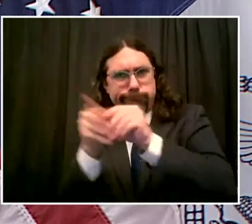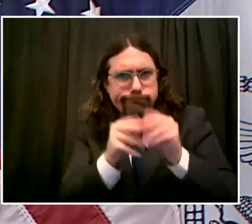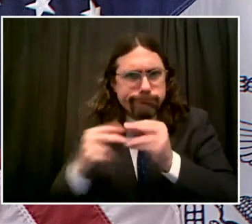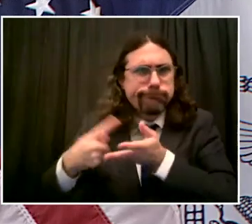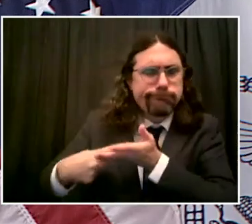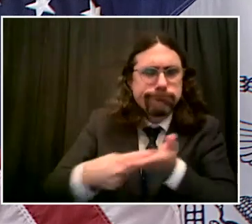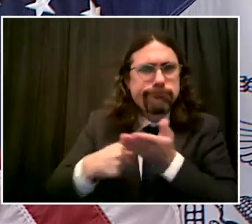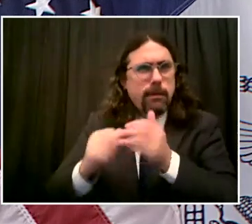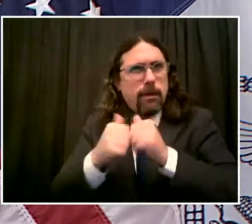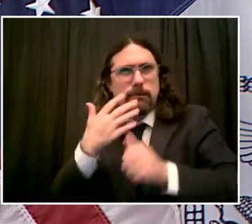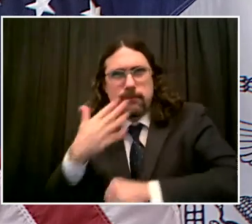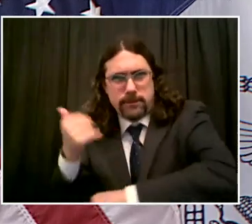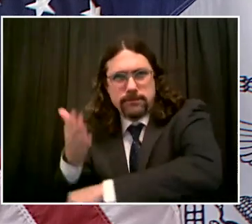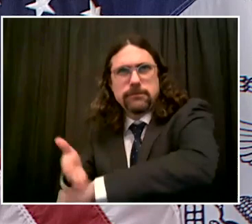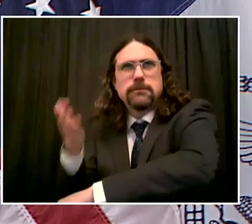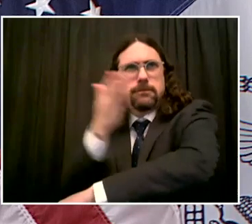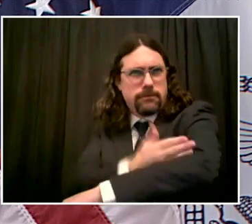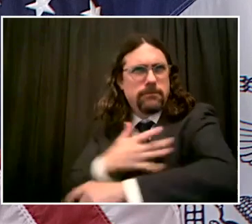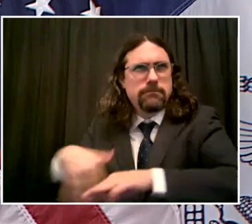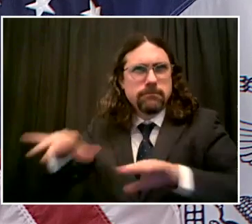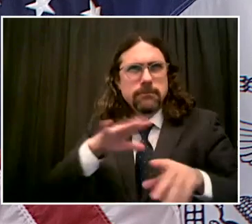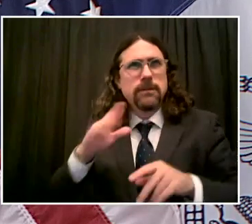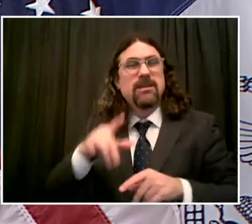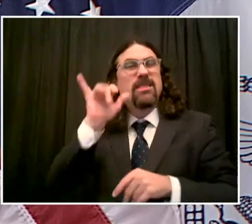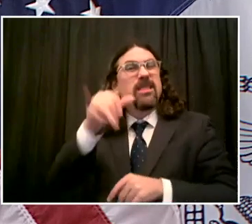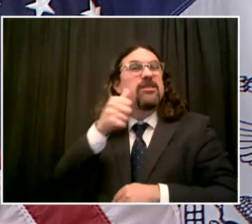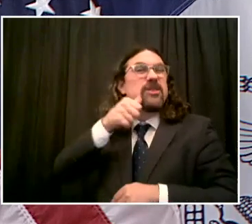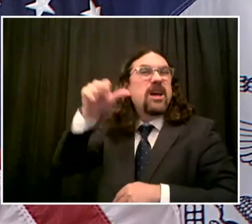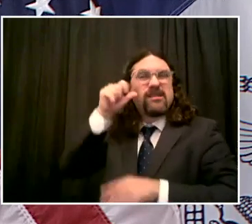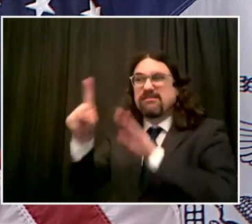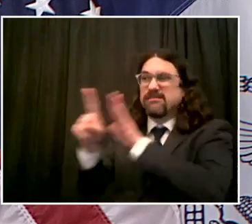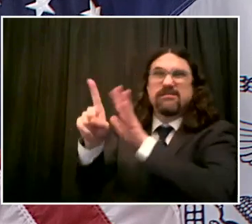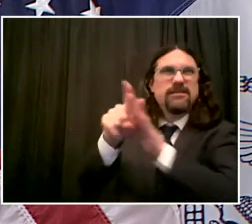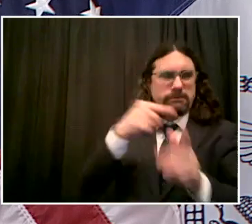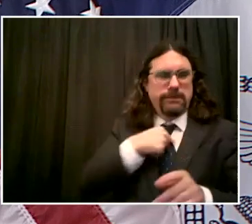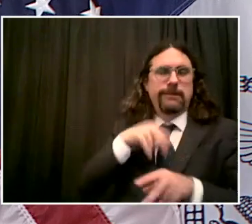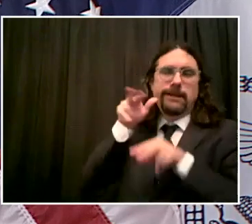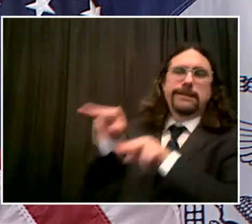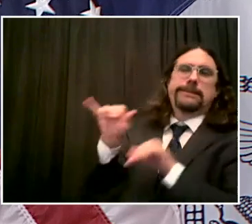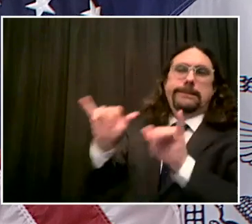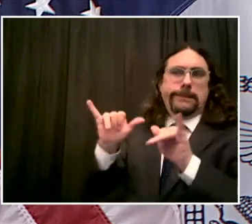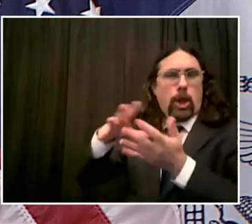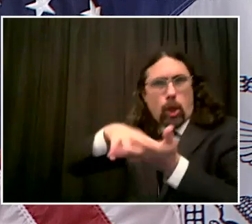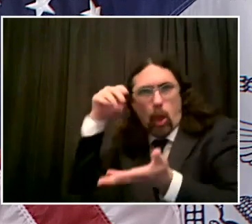THERE WILBE ADDITIONAL RESOURCES OUT. WE WILL FOCUS ON THE LESSONS WE